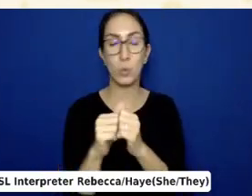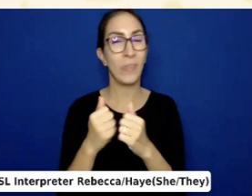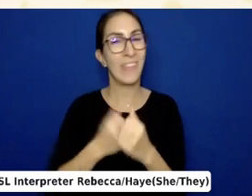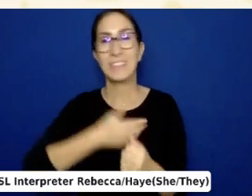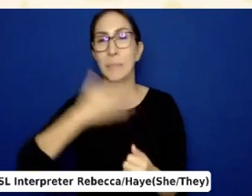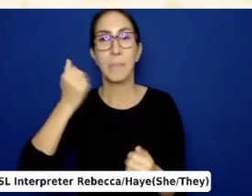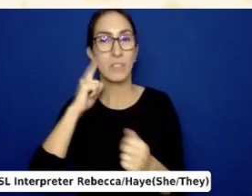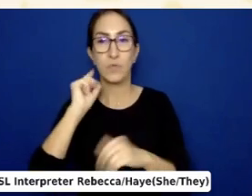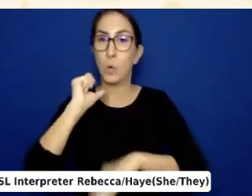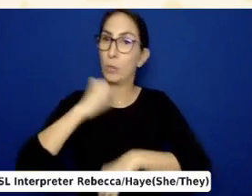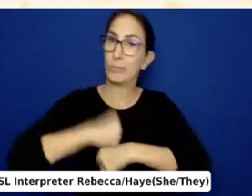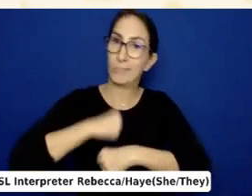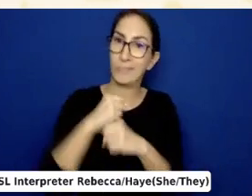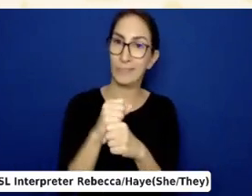and it will be easy to handle.